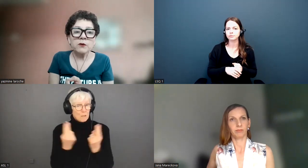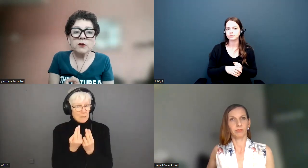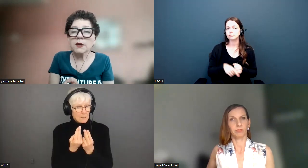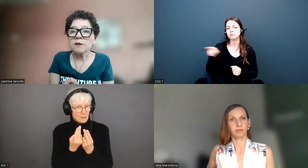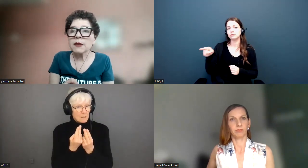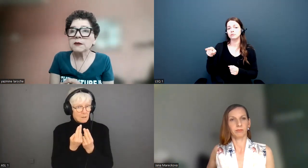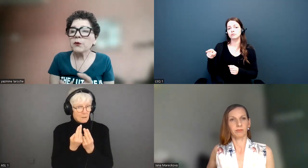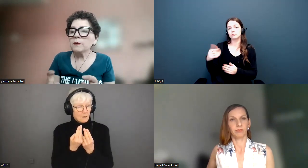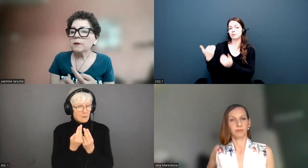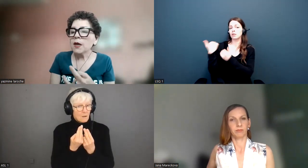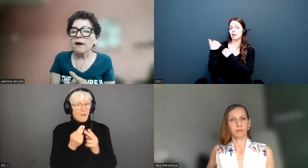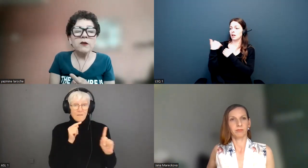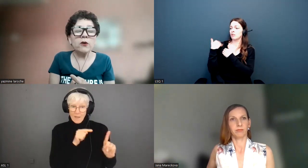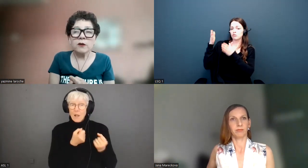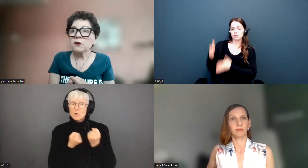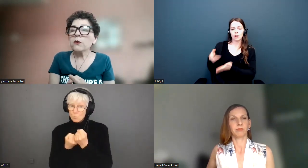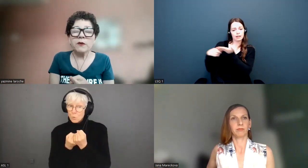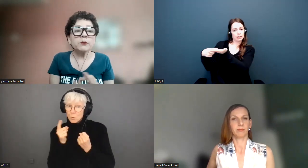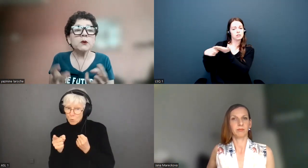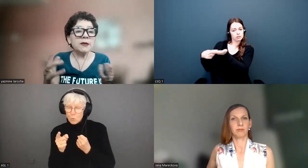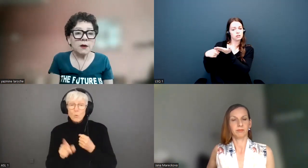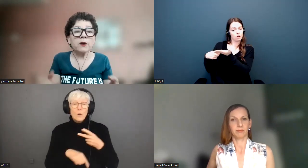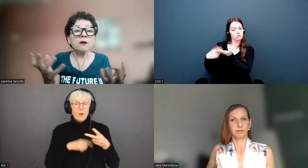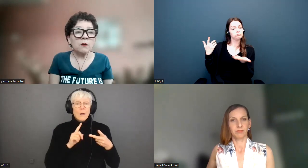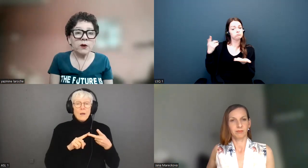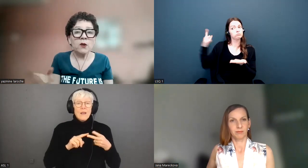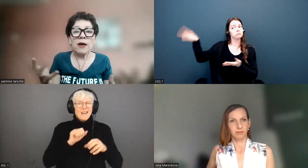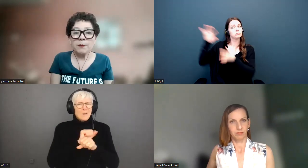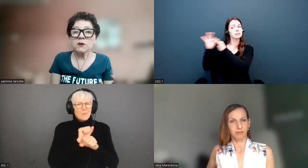your union if that's a problem you're you're at the employee network where you happen to